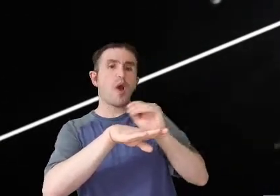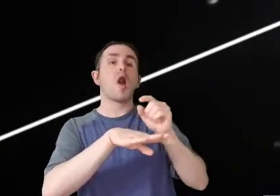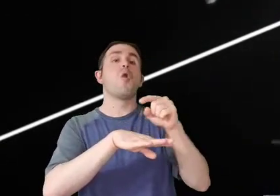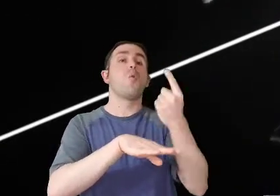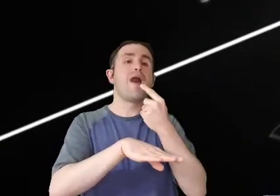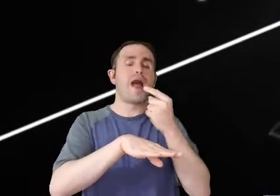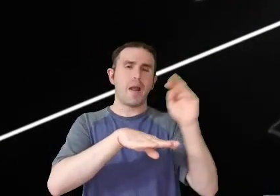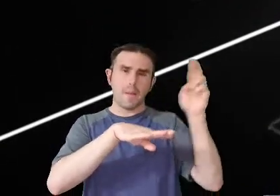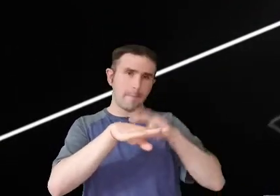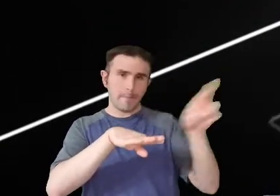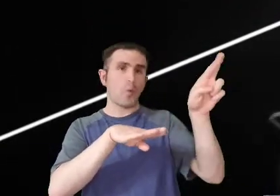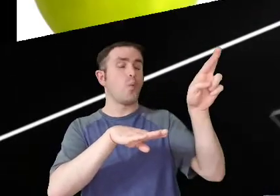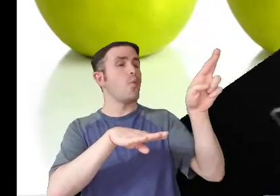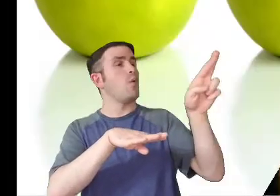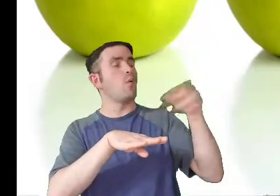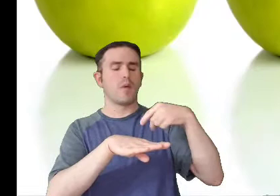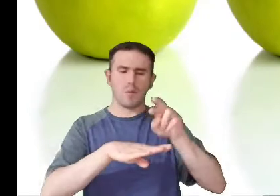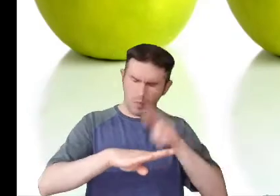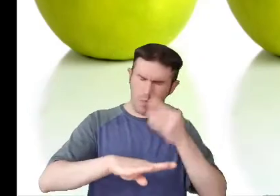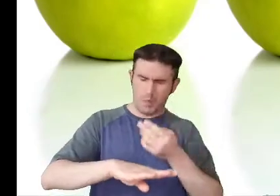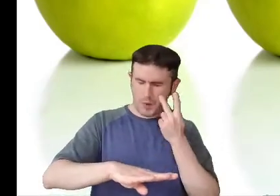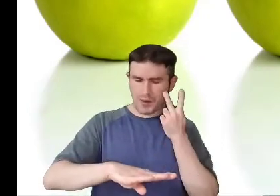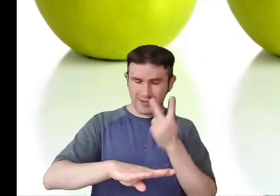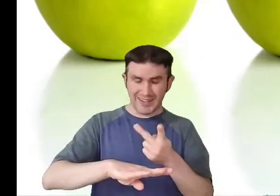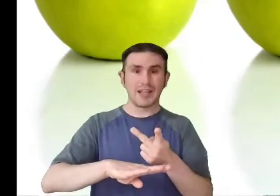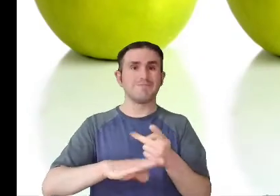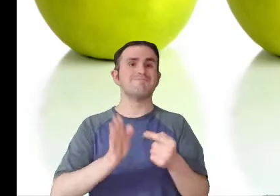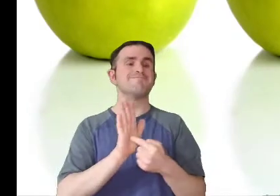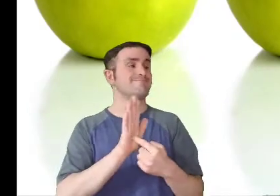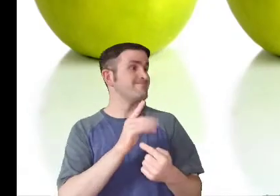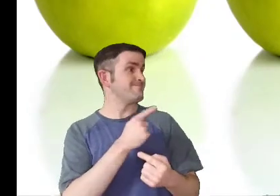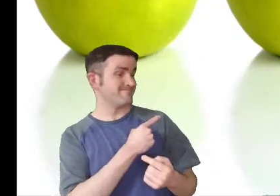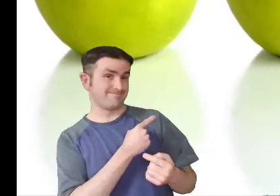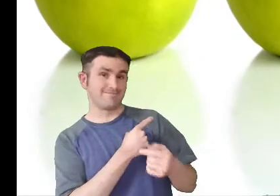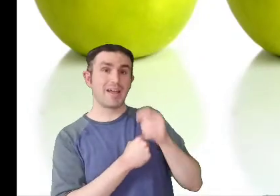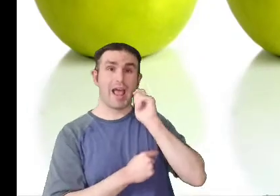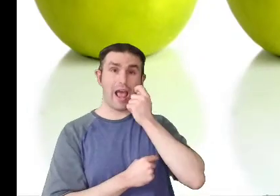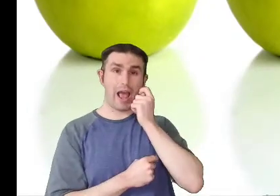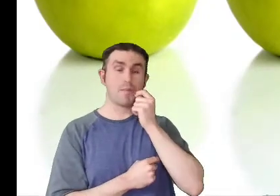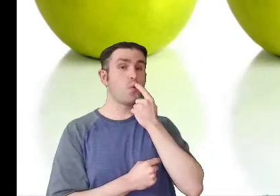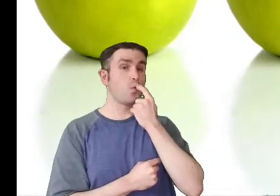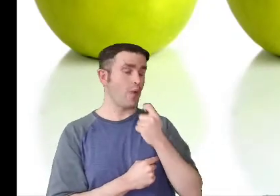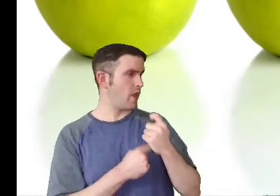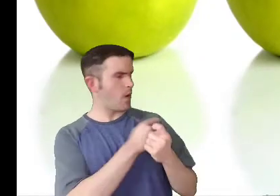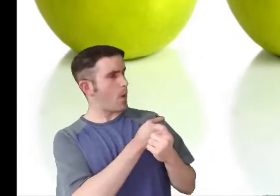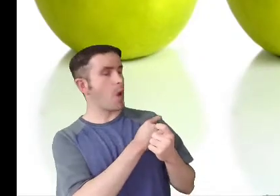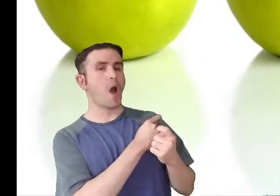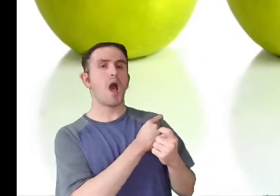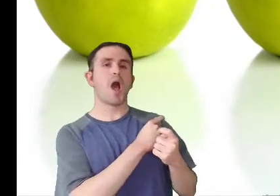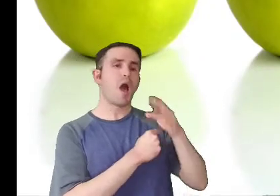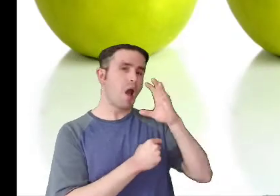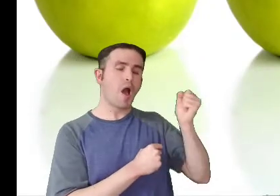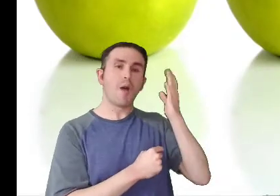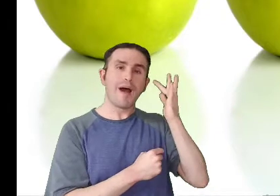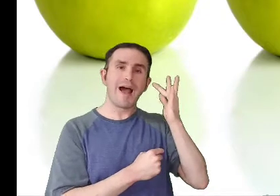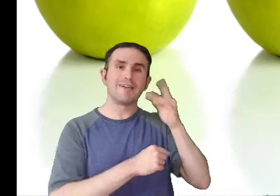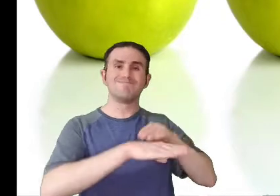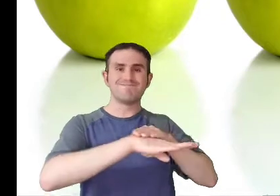and that's what we see to our eyes. So, when you look at a red apple it's because there's pigments